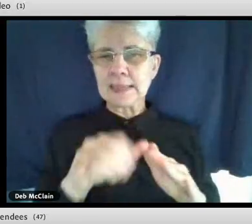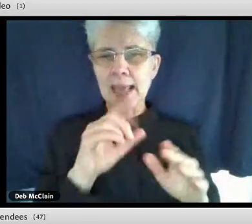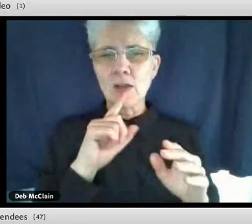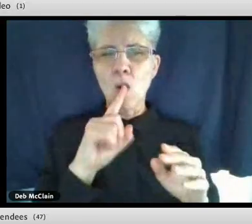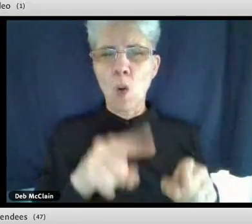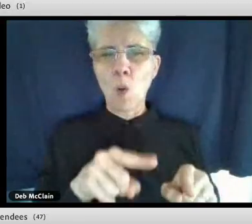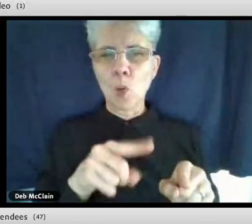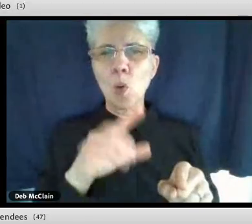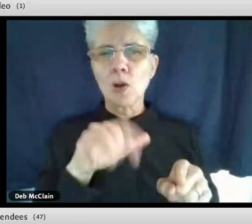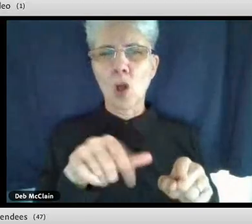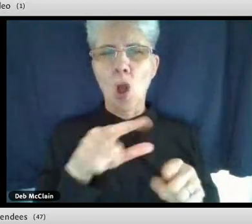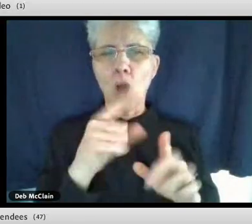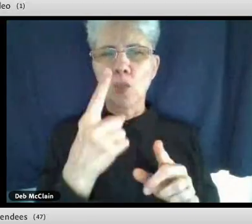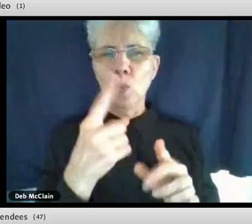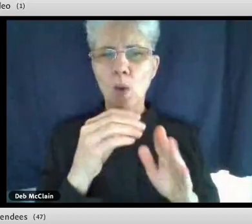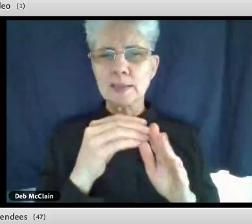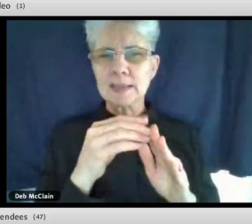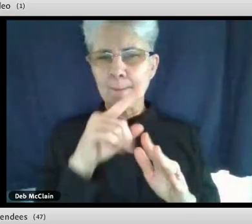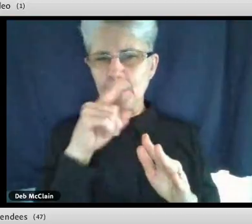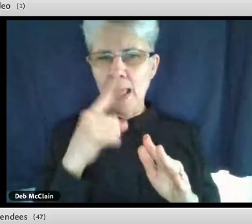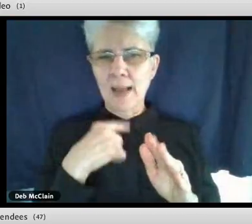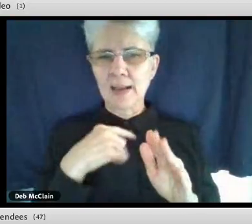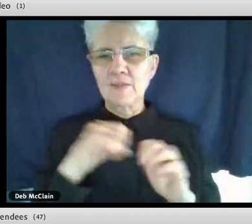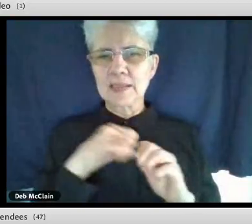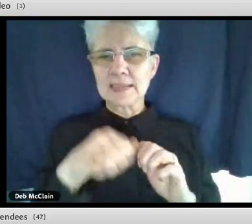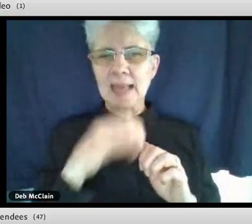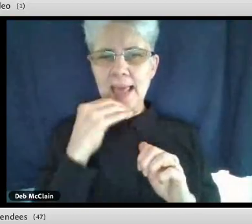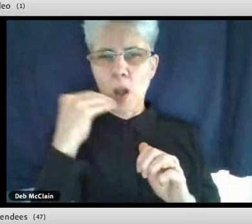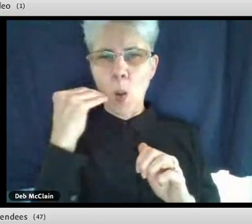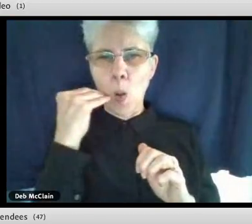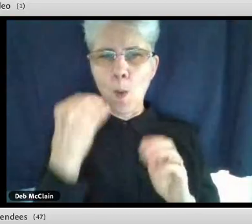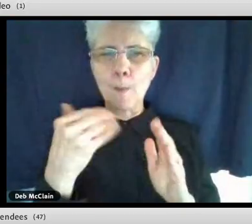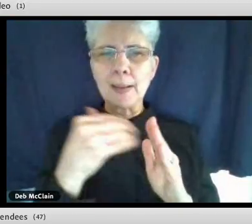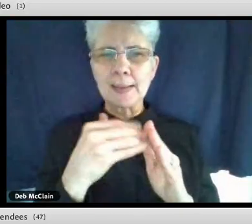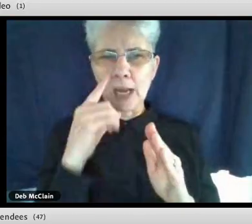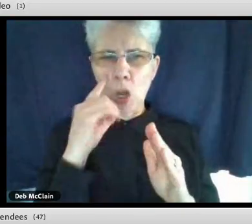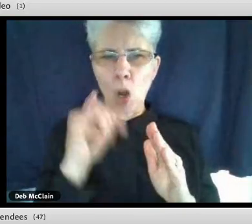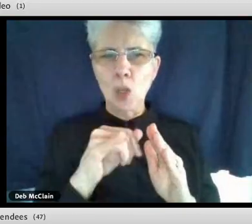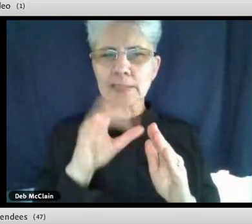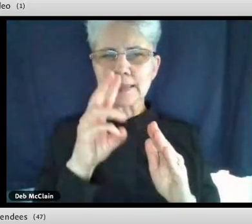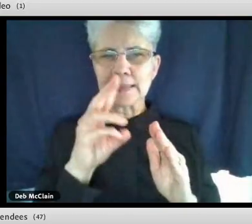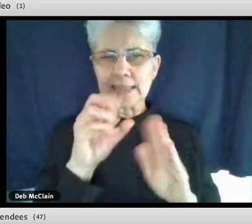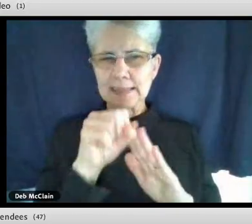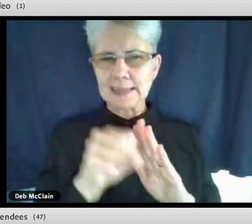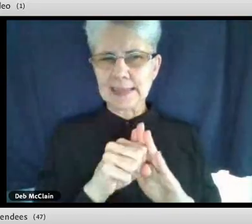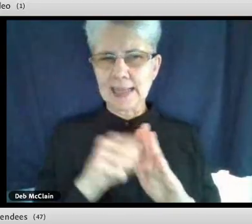So you can see all the ones in black have a stay-at-home order. Again, it looks like those six states.